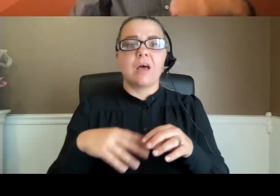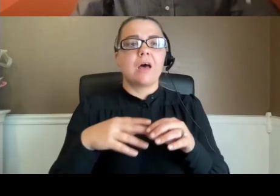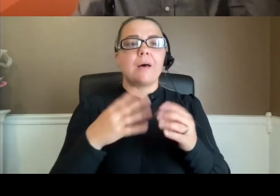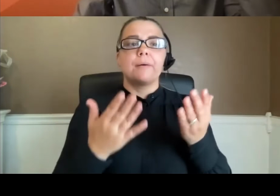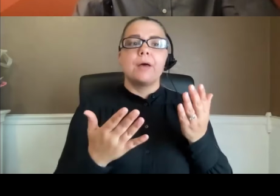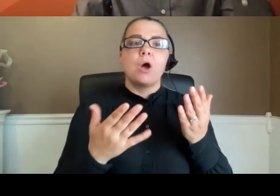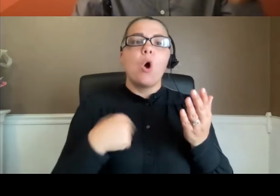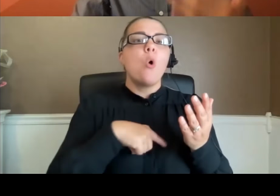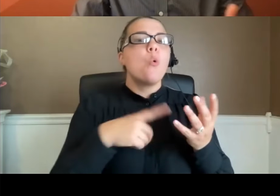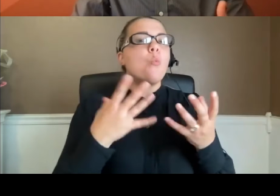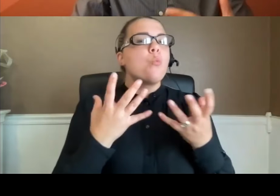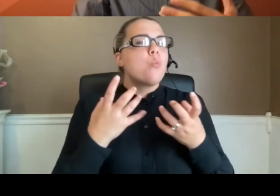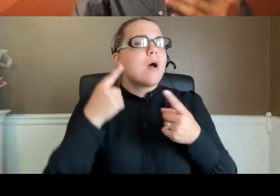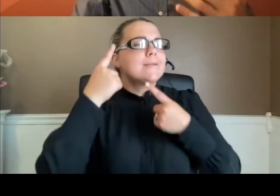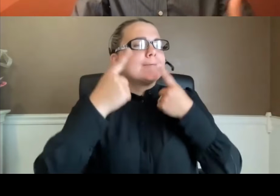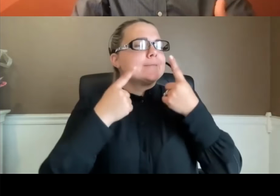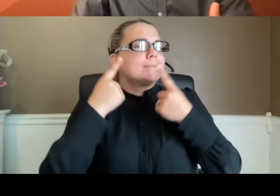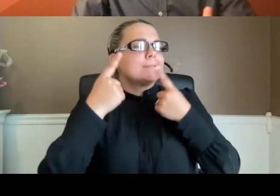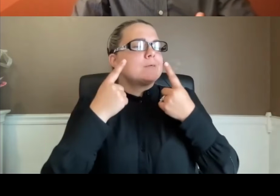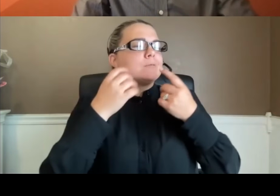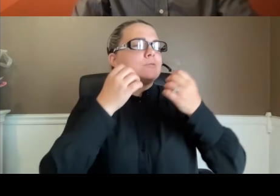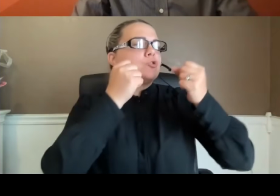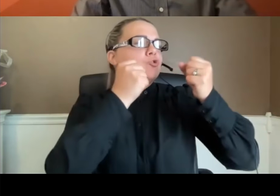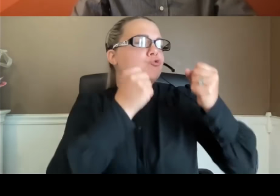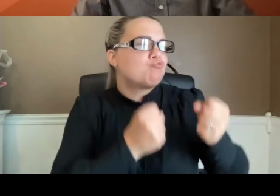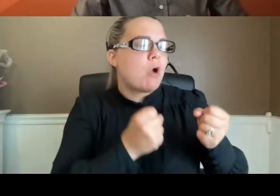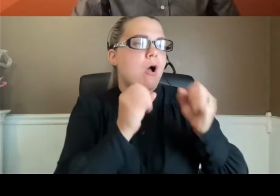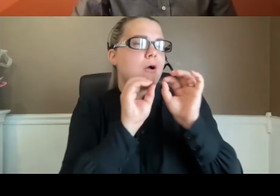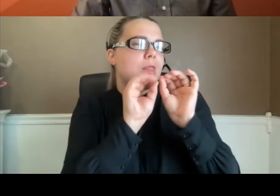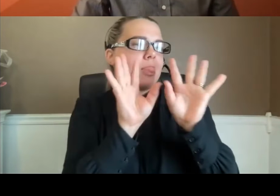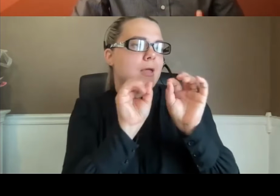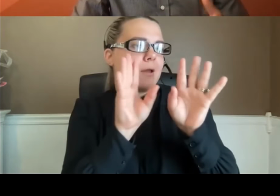Here we want to think in terms of a strong clarity bias when we're writing. We want to